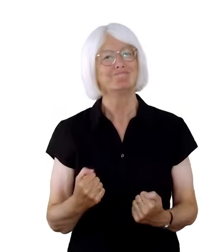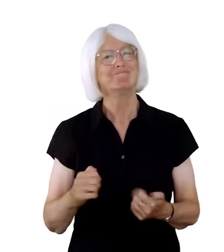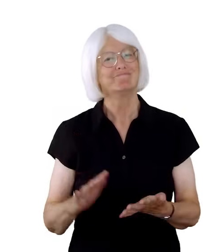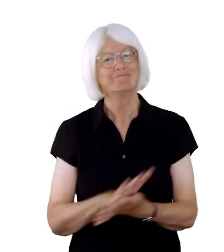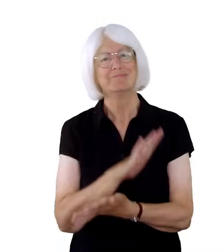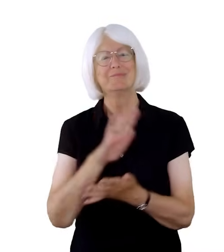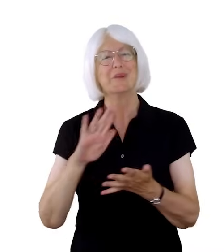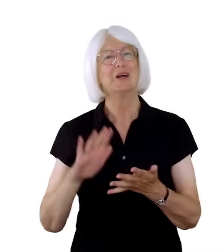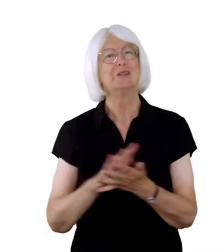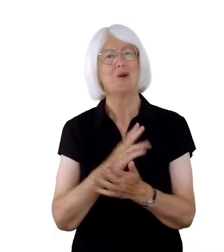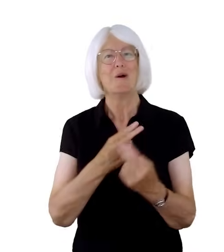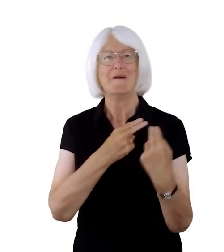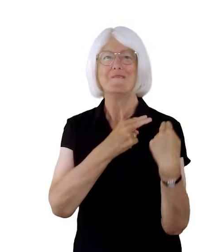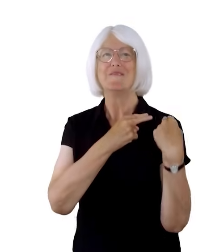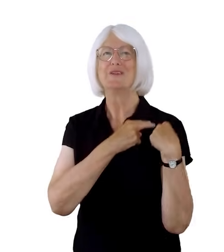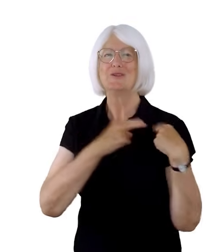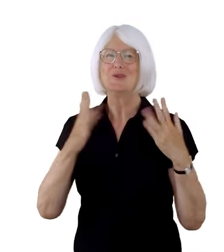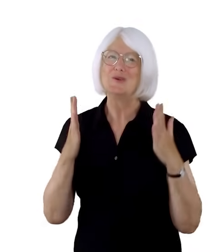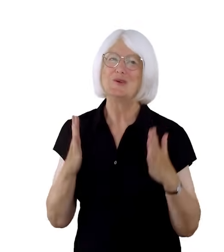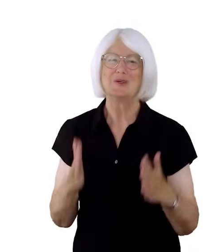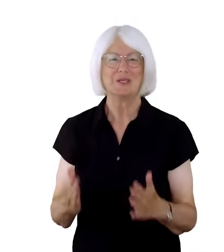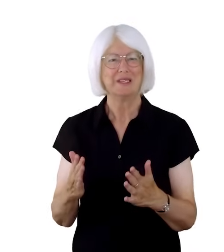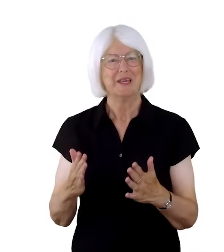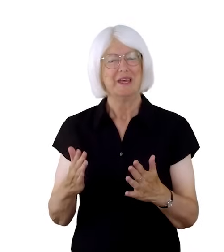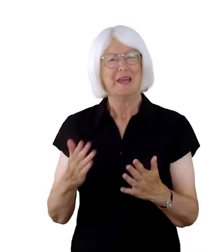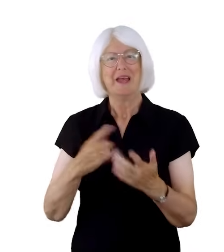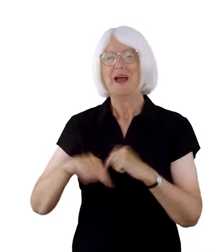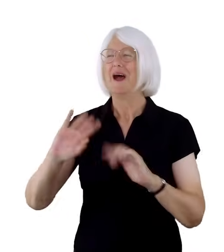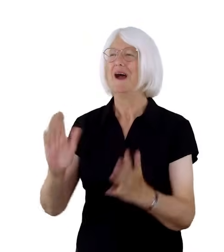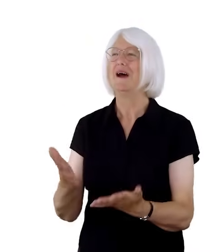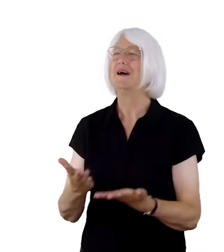And make a joyful duty